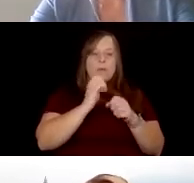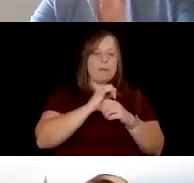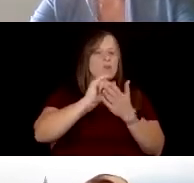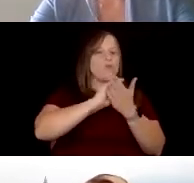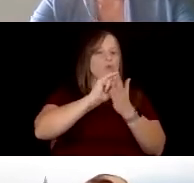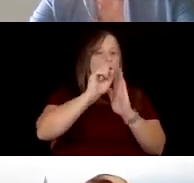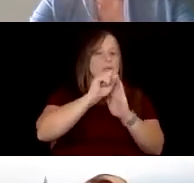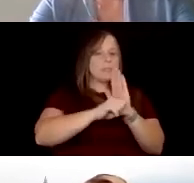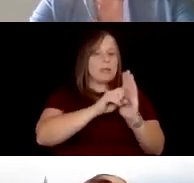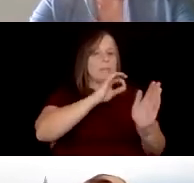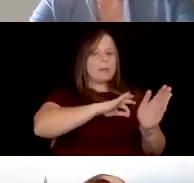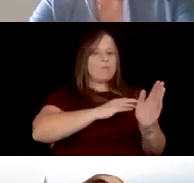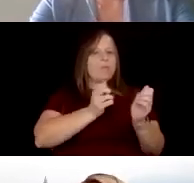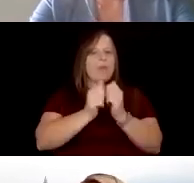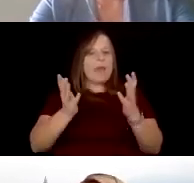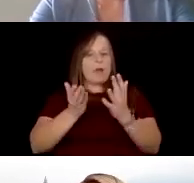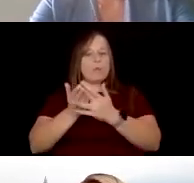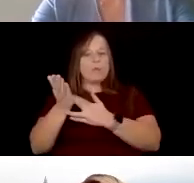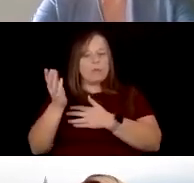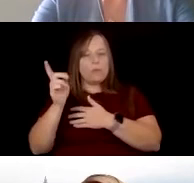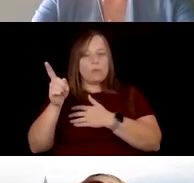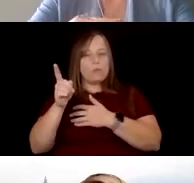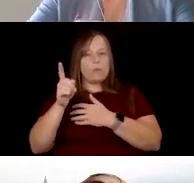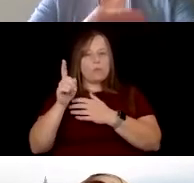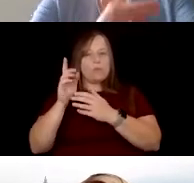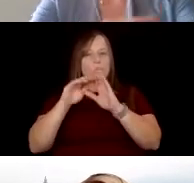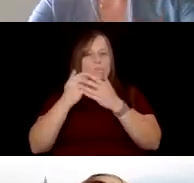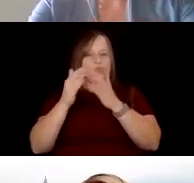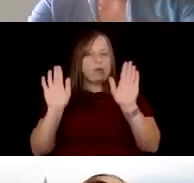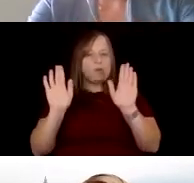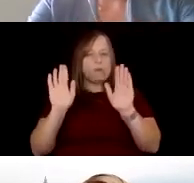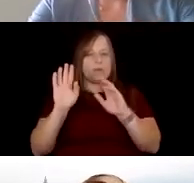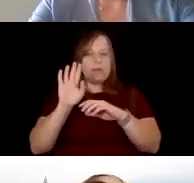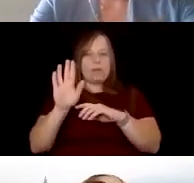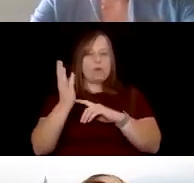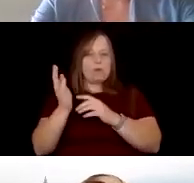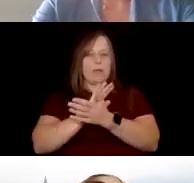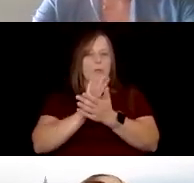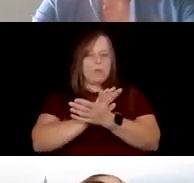without having to go through the discharge status process. So it doesn't change anything on your DD214. It's not the federal government at all,